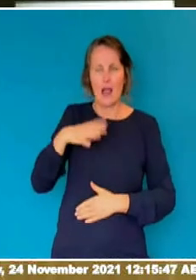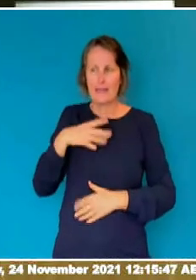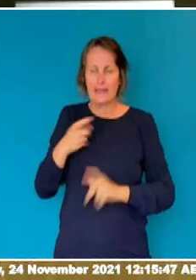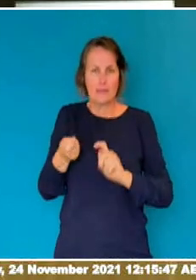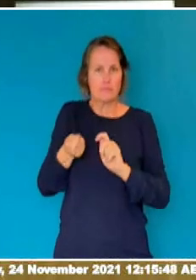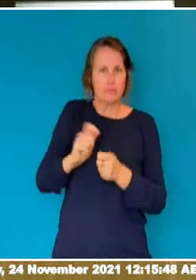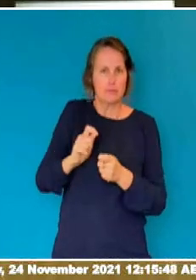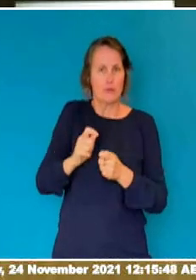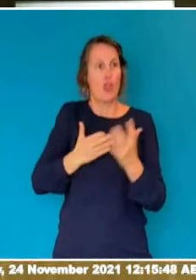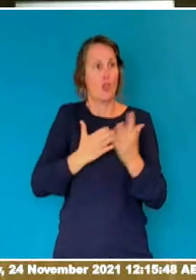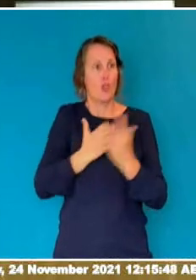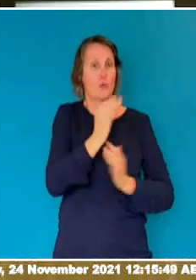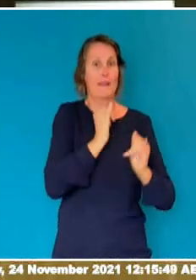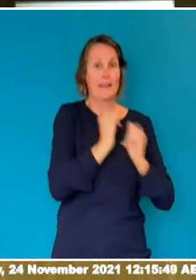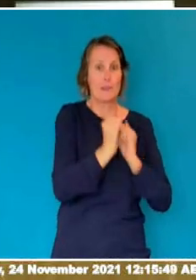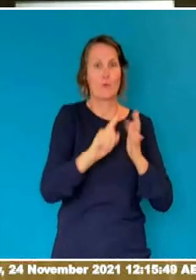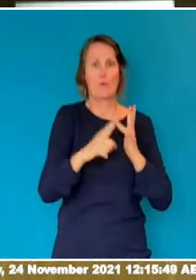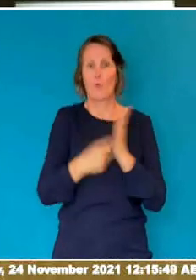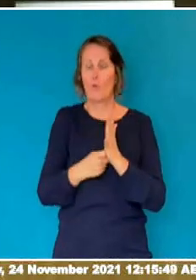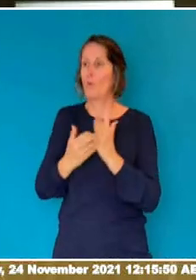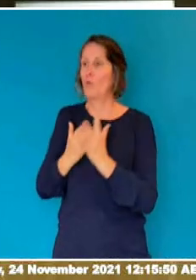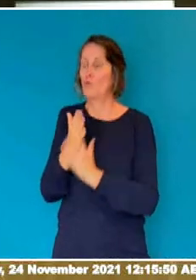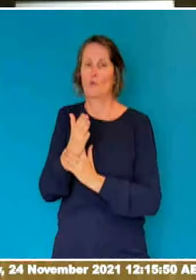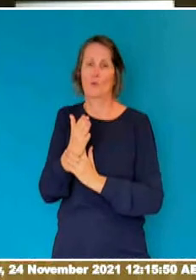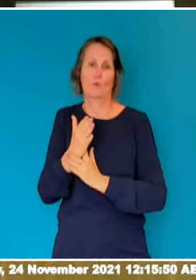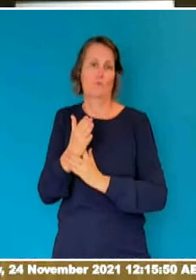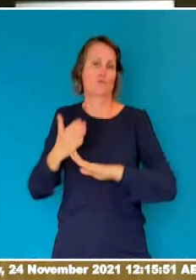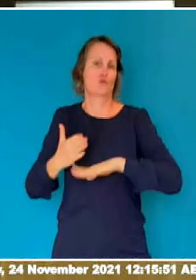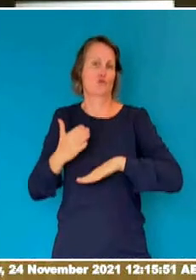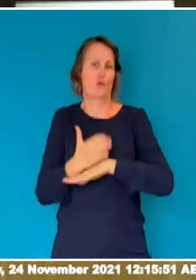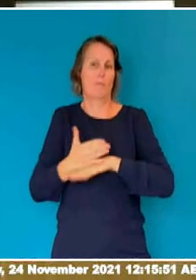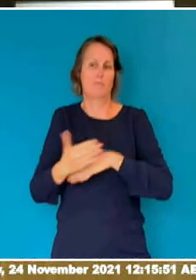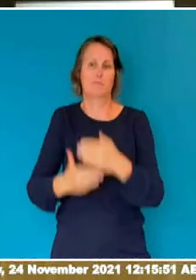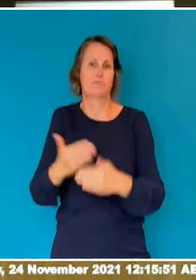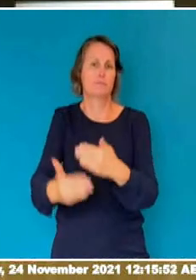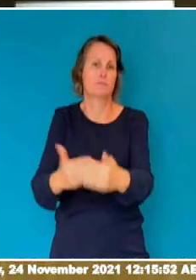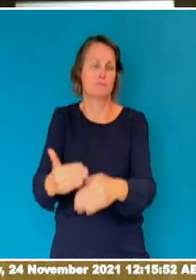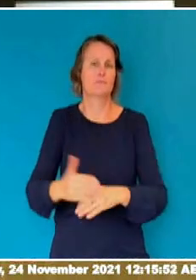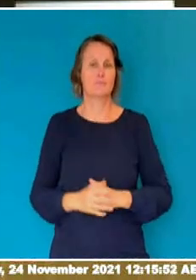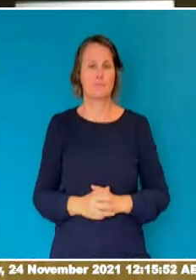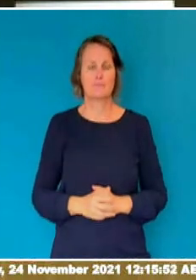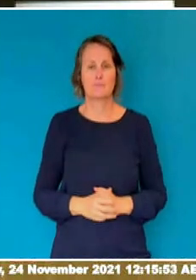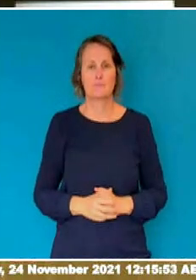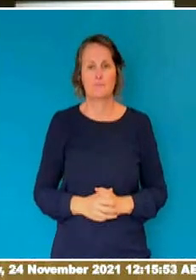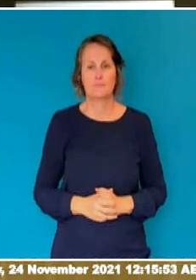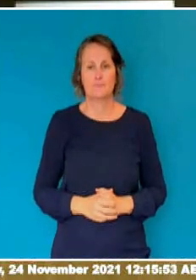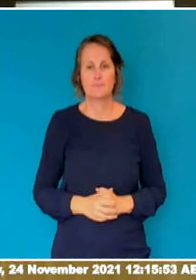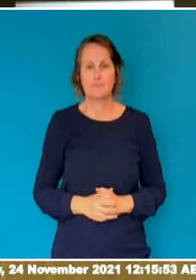adjustment. MS DOWSETT: I'm talking specifically about in the recruitment phase,